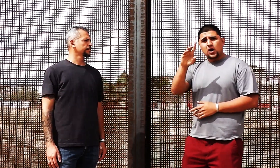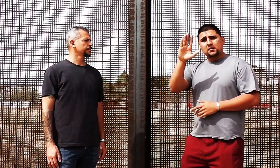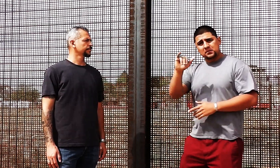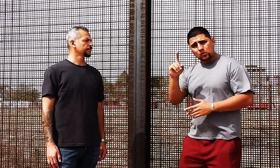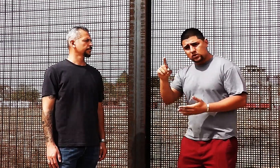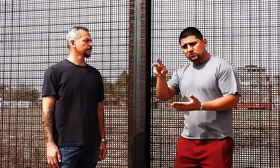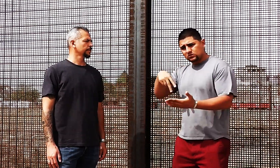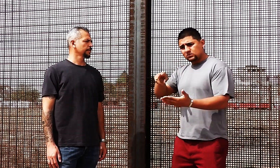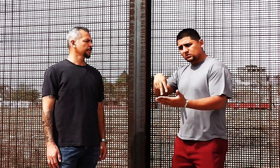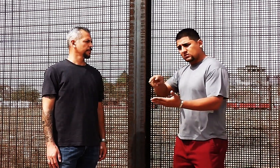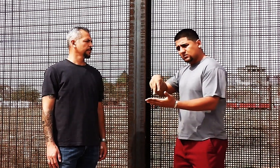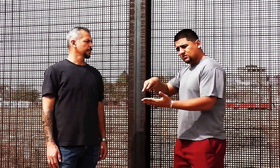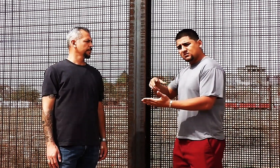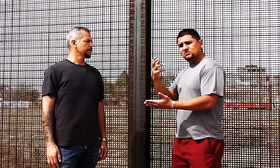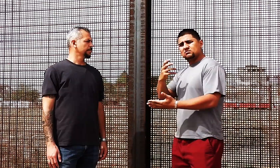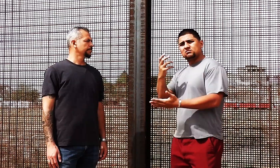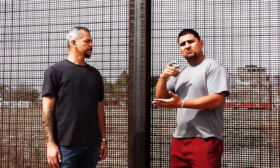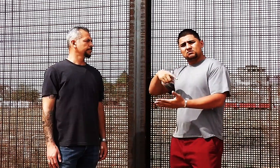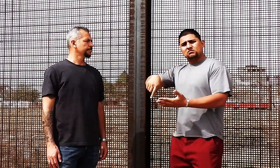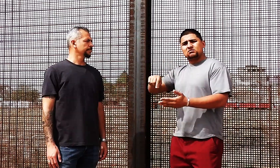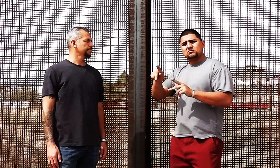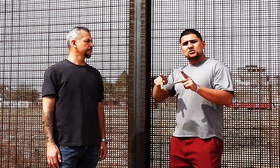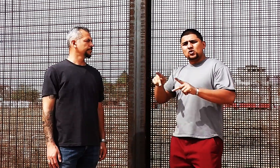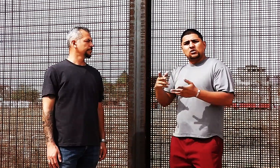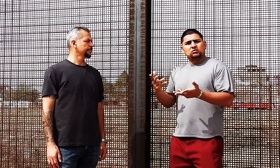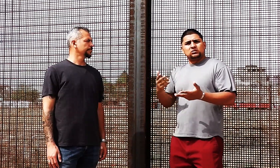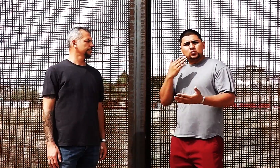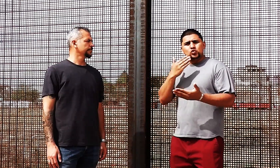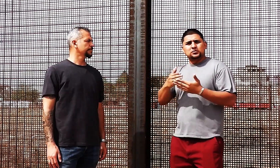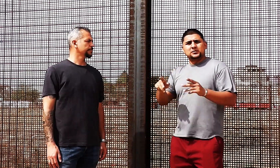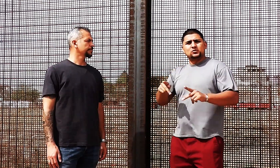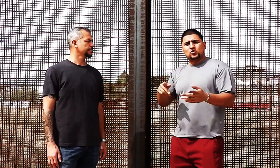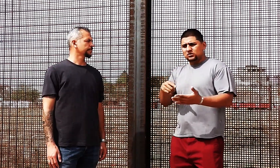They will read them one by one. They will realize we are good people.